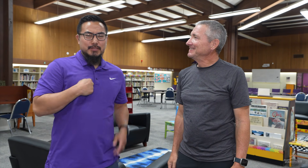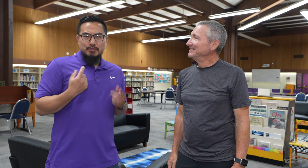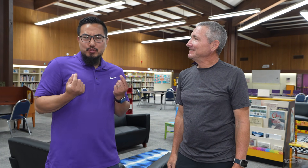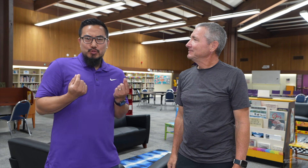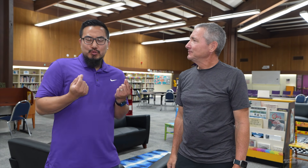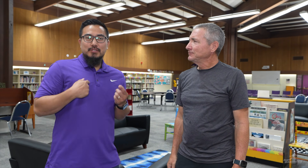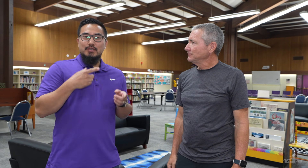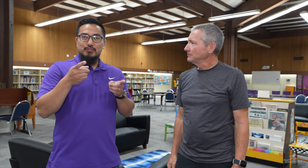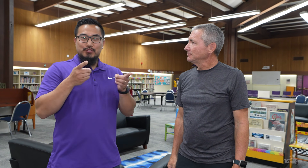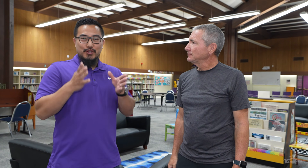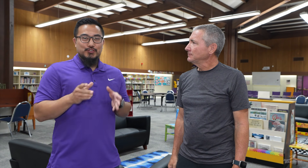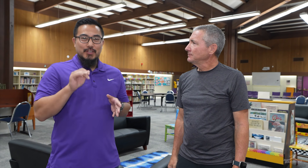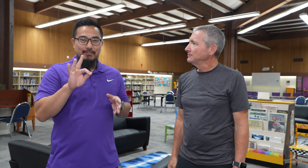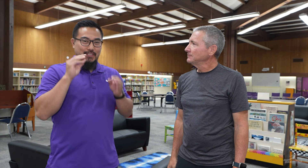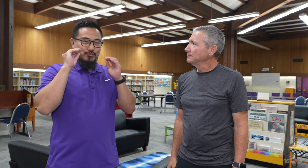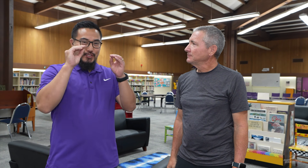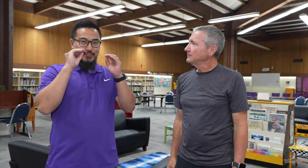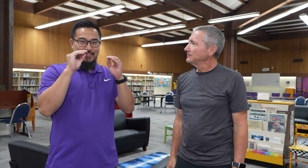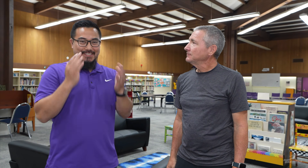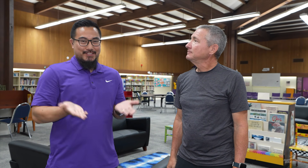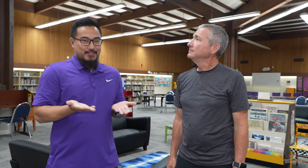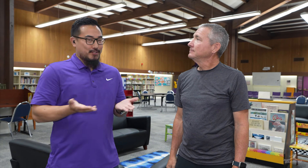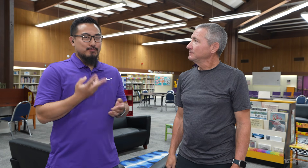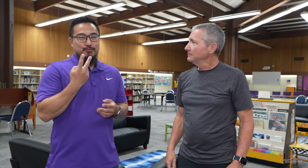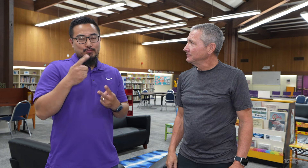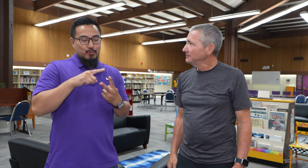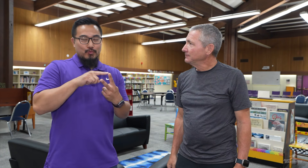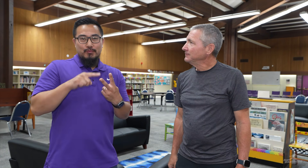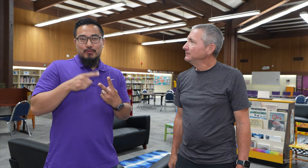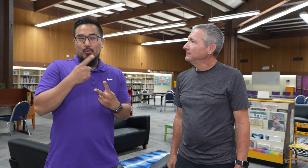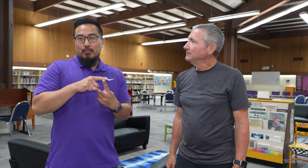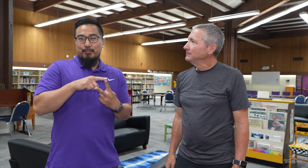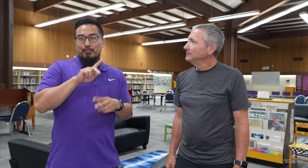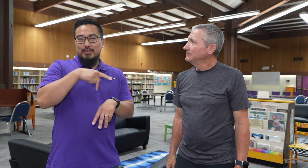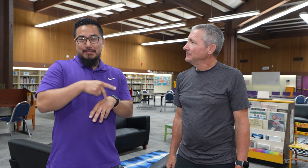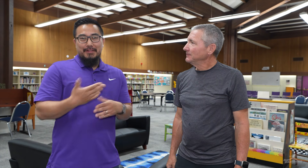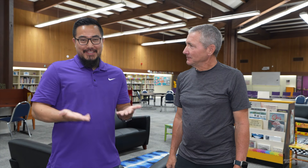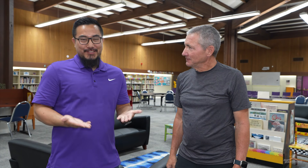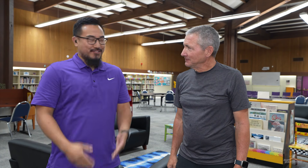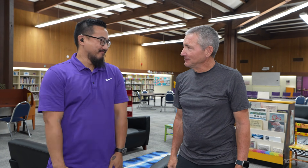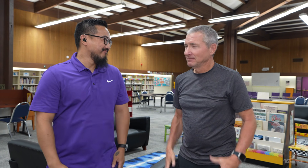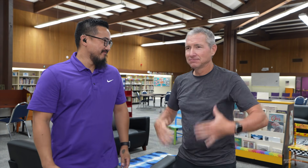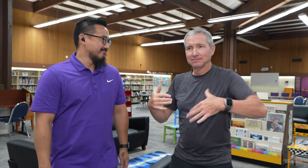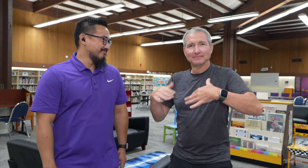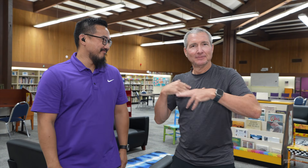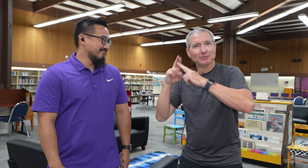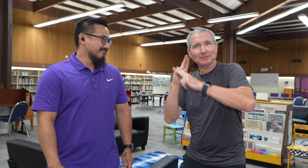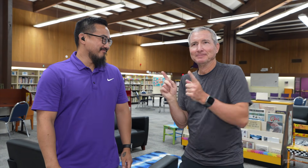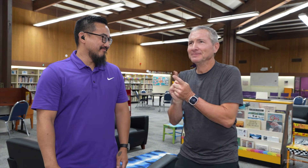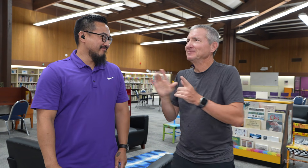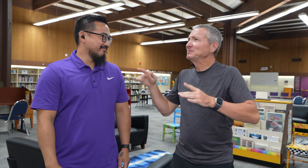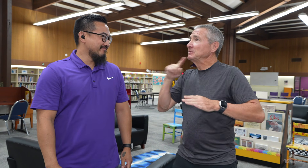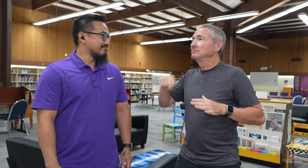I’m the Director of Education here, and also the Principal. I’m honored to meet you.